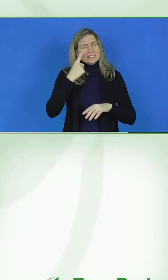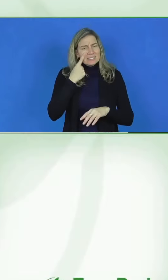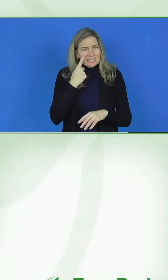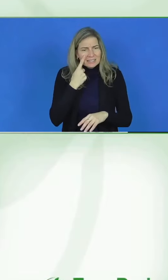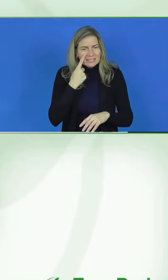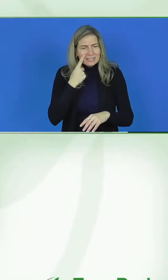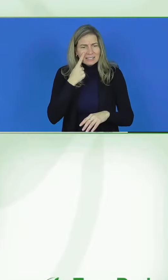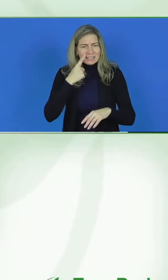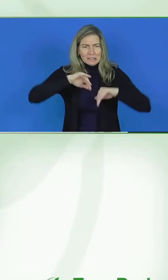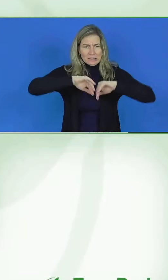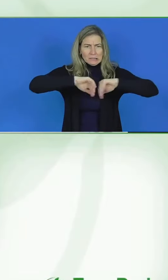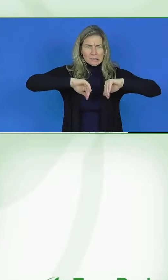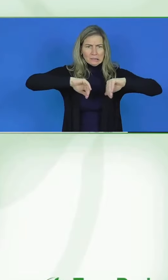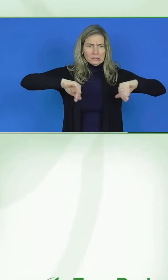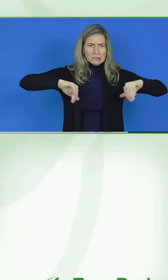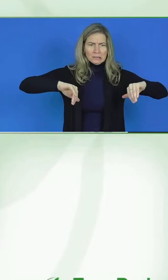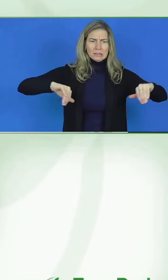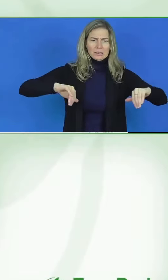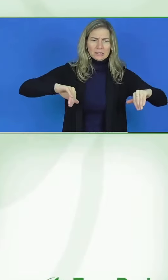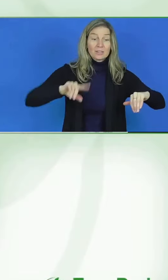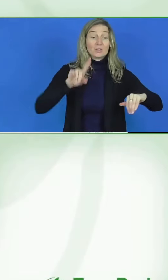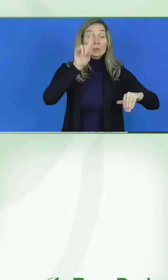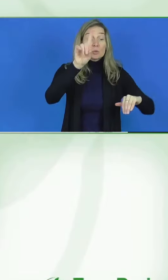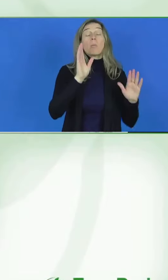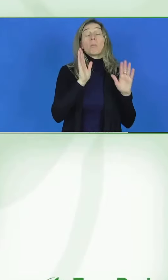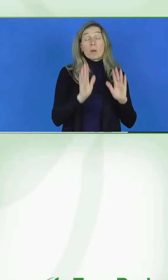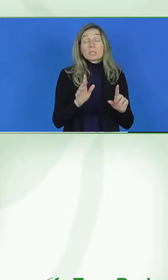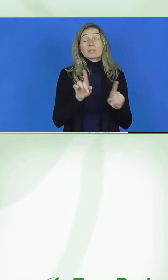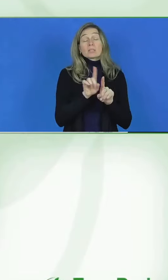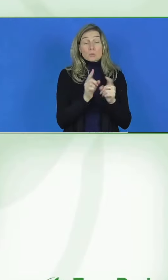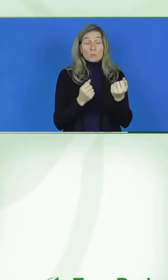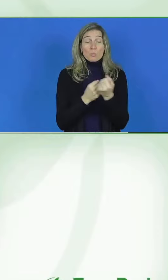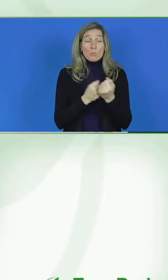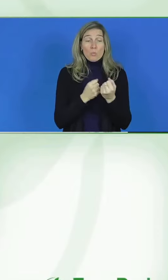There is a national US caregiving society on community and living.